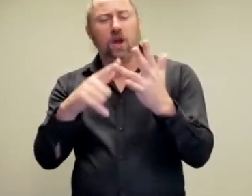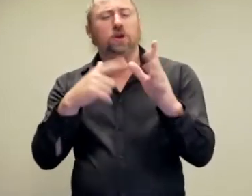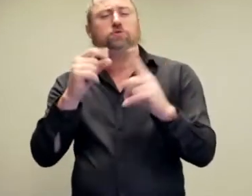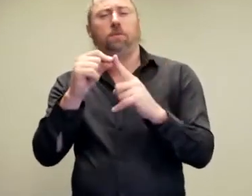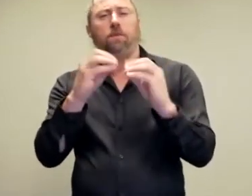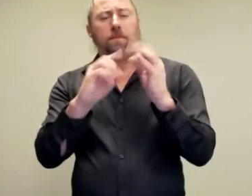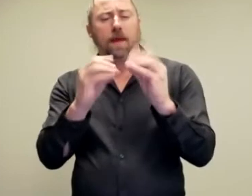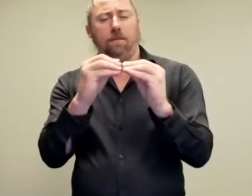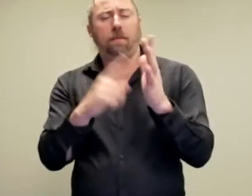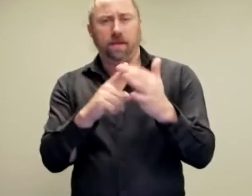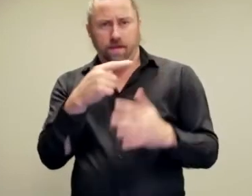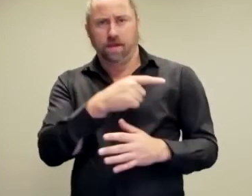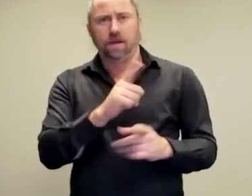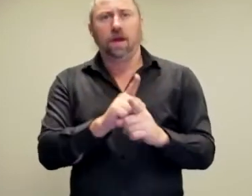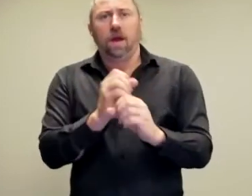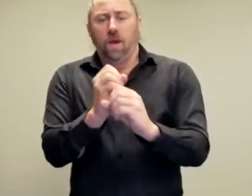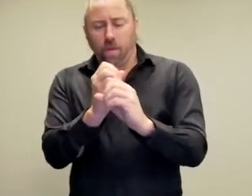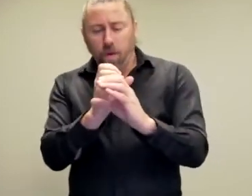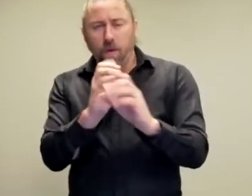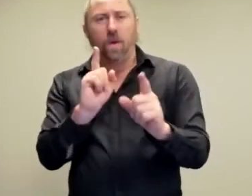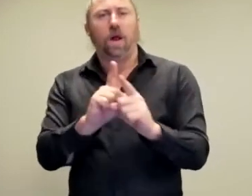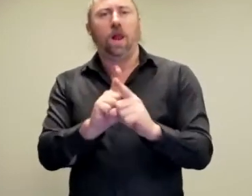Pygmalion act of breathing life into the morphing